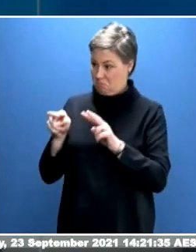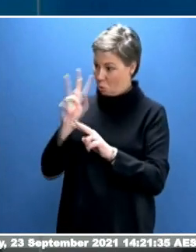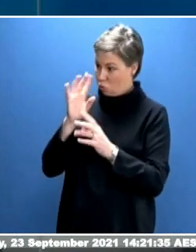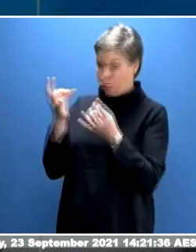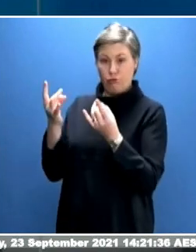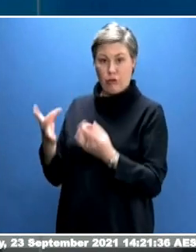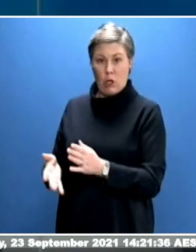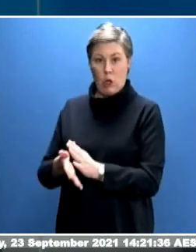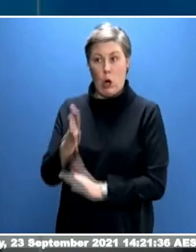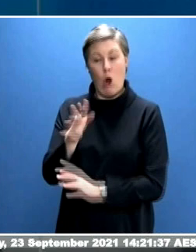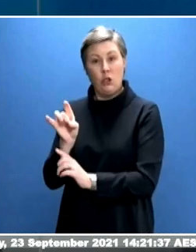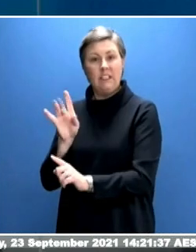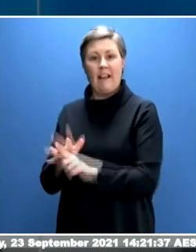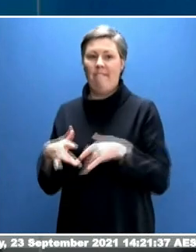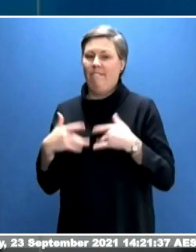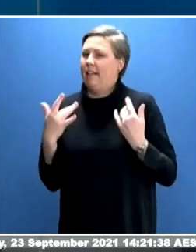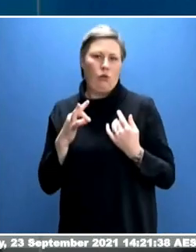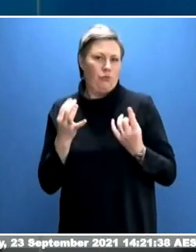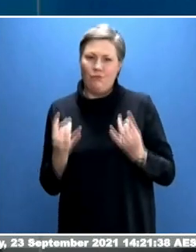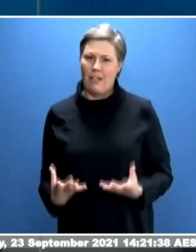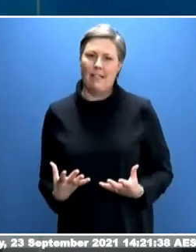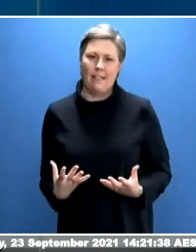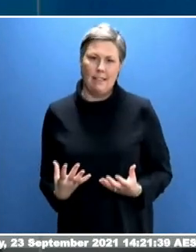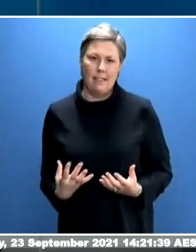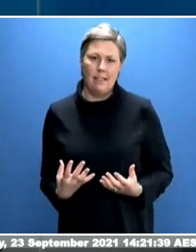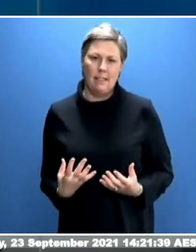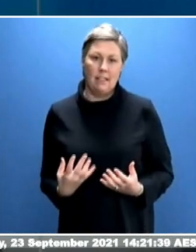She didn't feel that she was ready to leave, so then she remained for